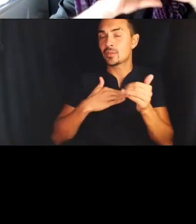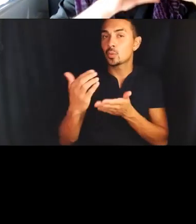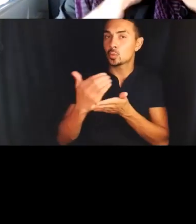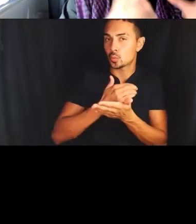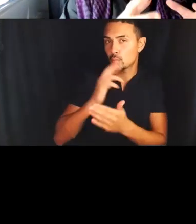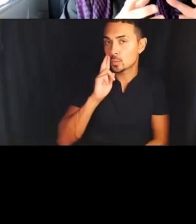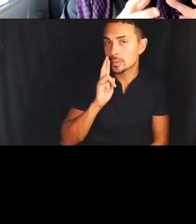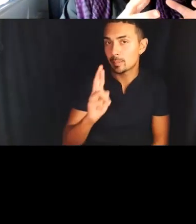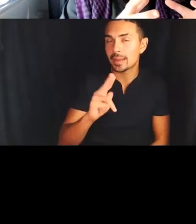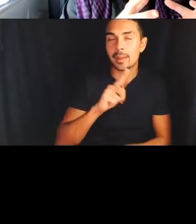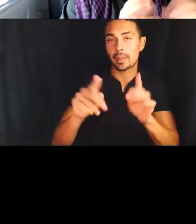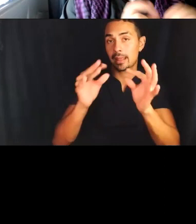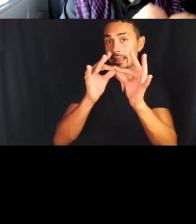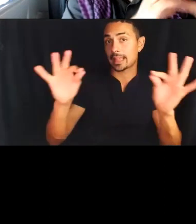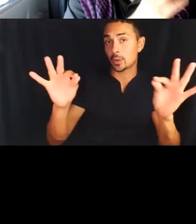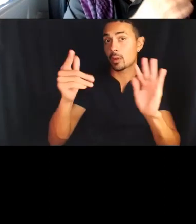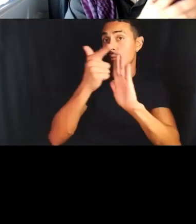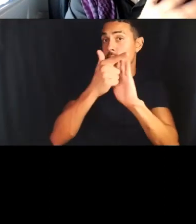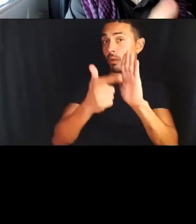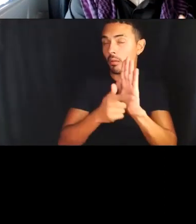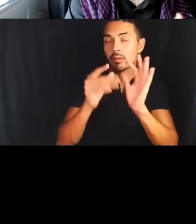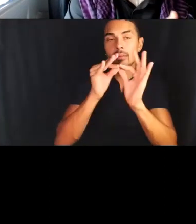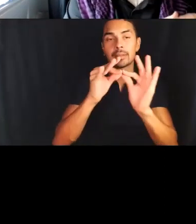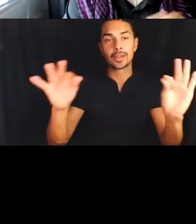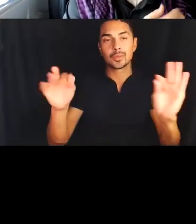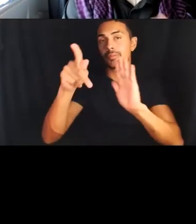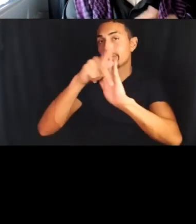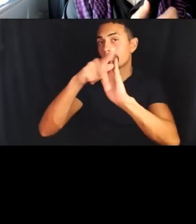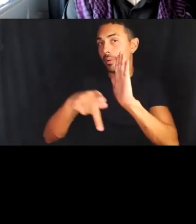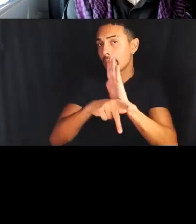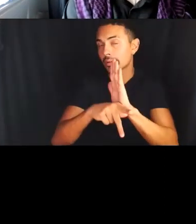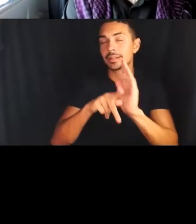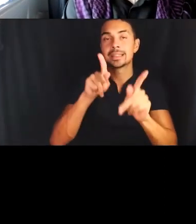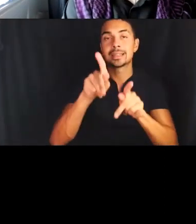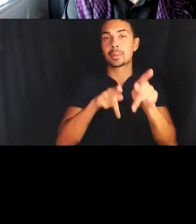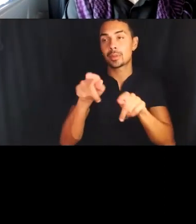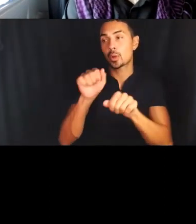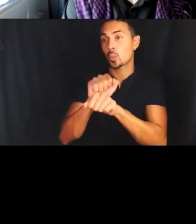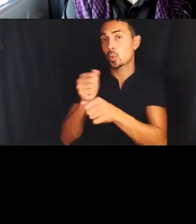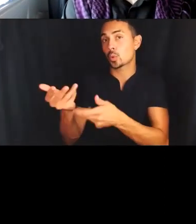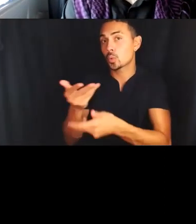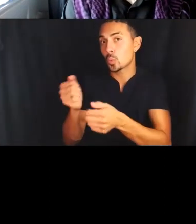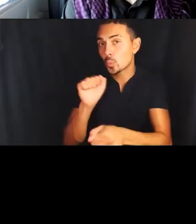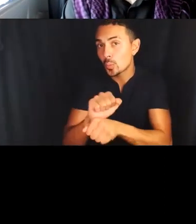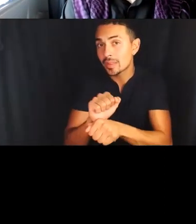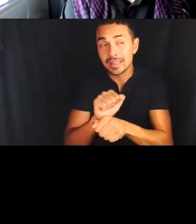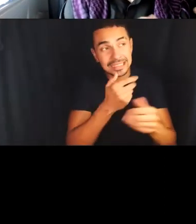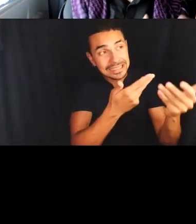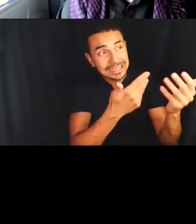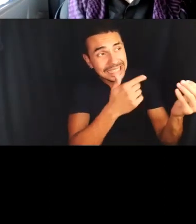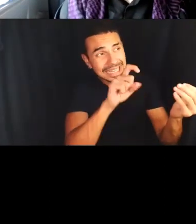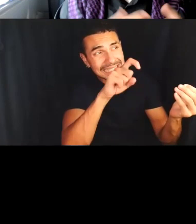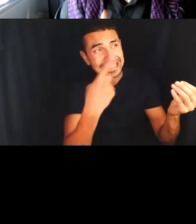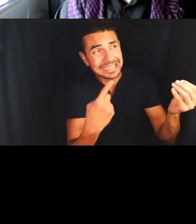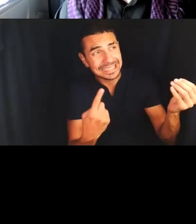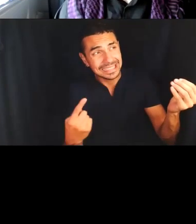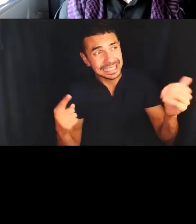But the language of the laws or the language of the policies of the people that they're working with to try to get those protective orders don't understand